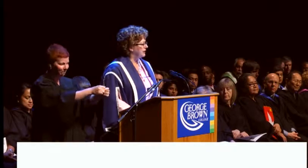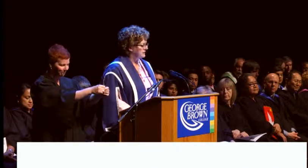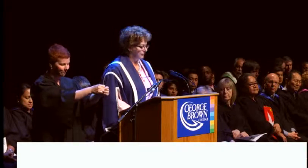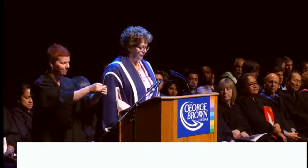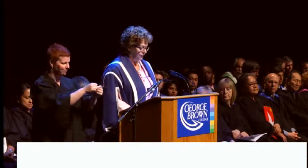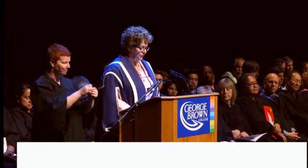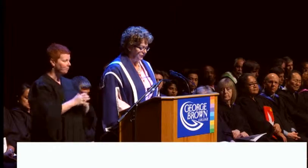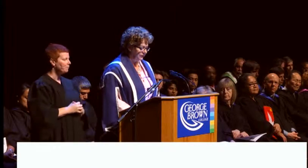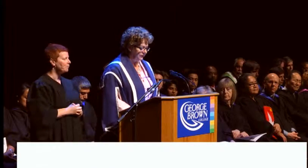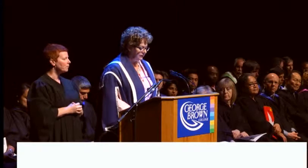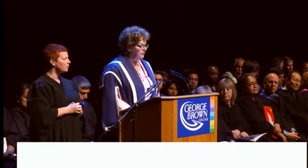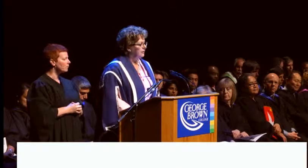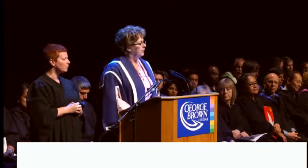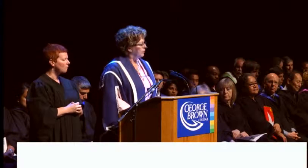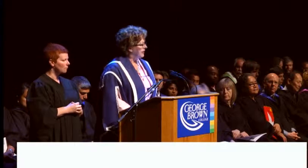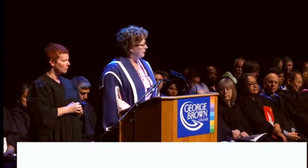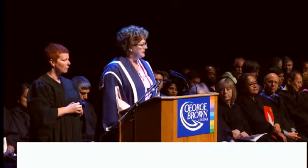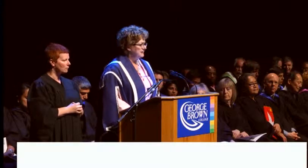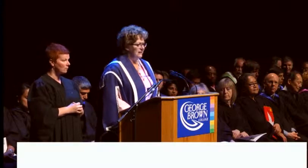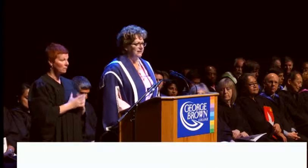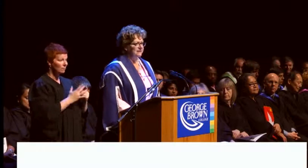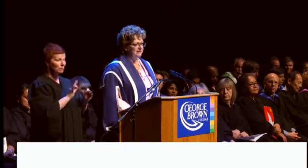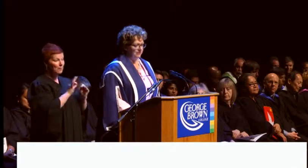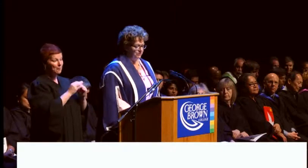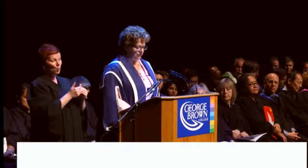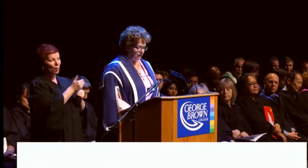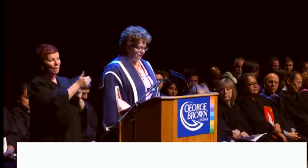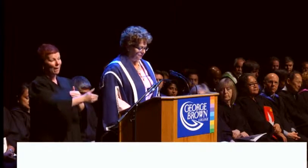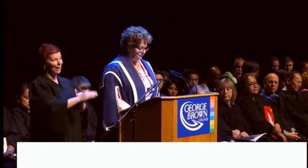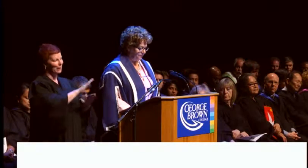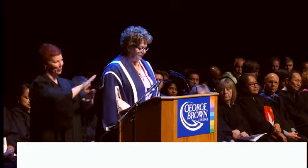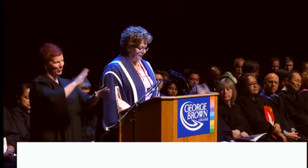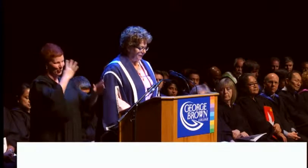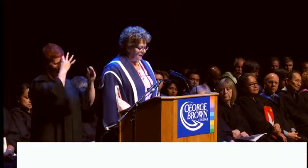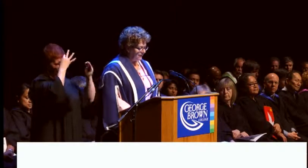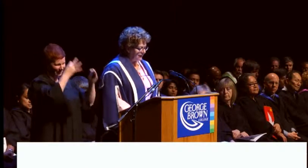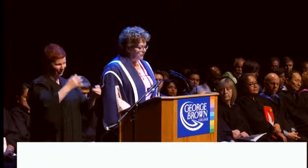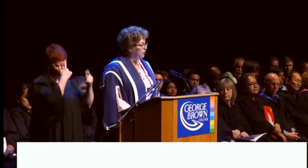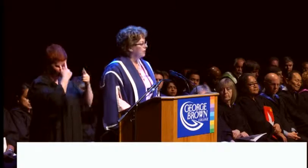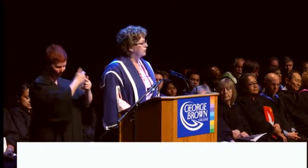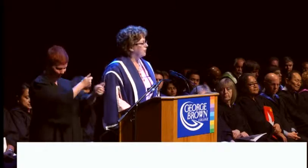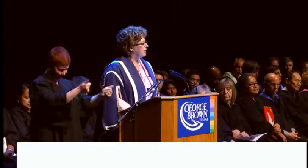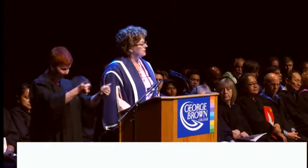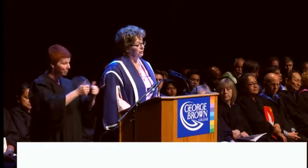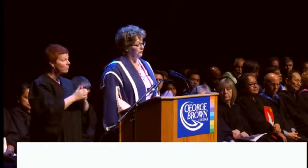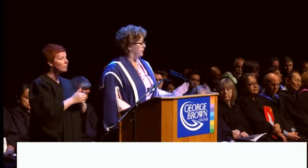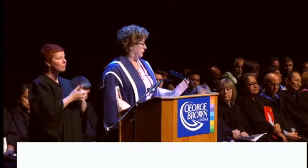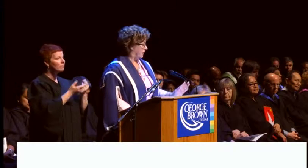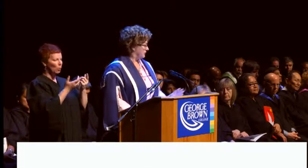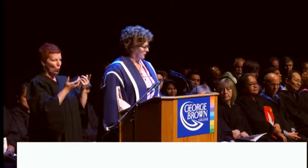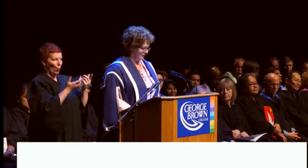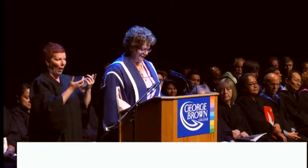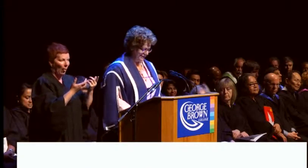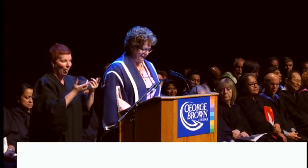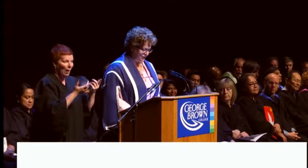INTO THE FUTURE AND WHAT HAPPENS NEXT IS UP TO YOU. BUT AS YOU WALK ACROSS THIS STAGE -- YOU HAVE ALREADY WALK ACROSS THIS STAGE